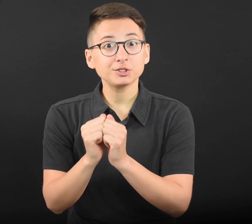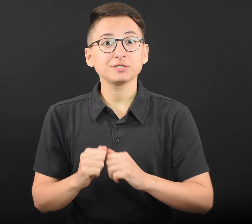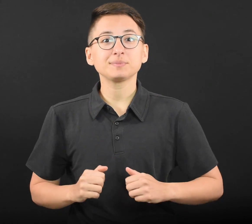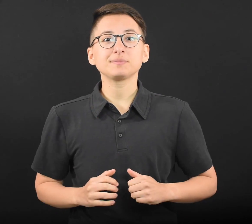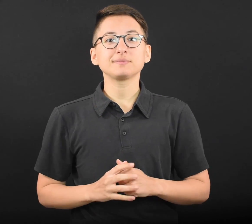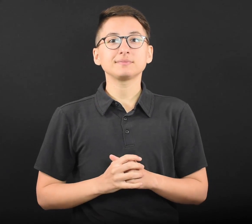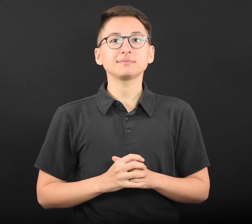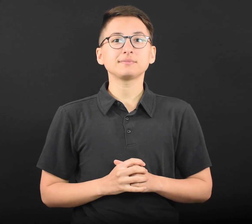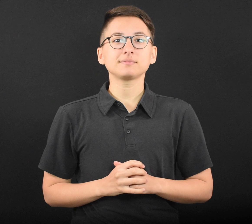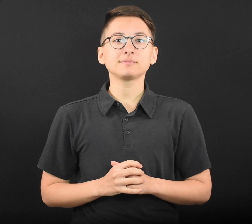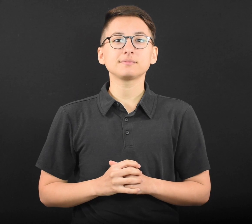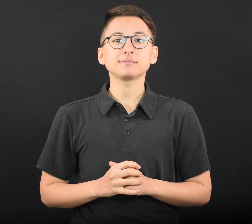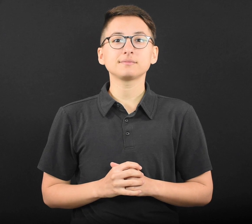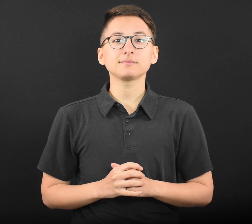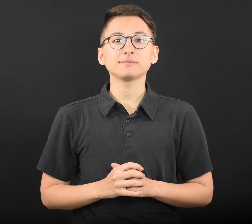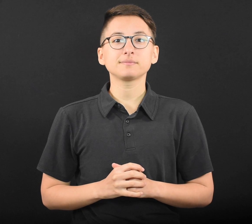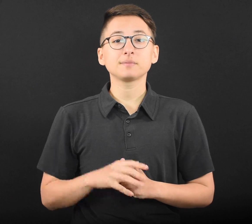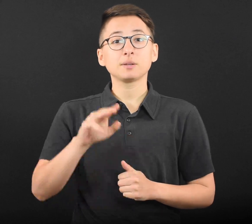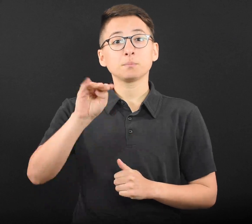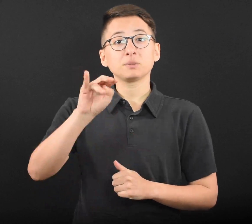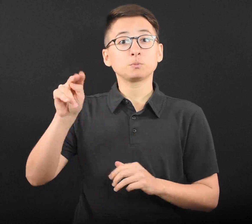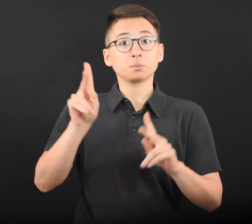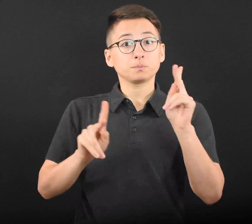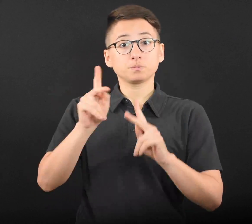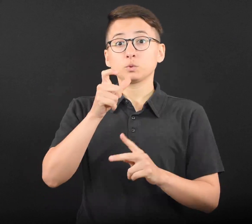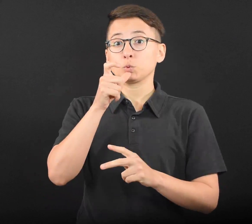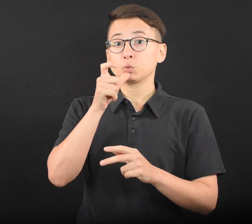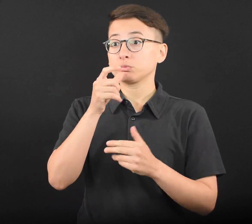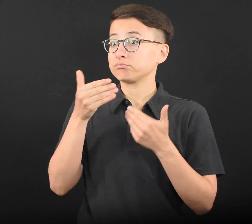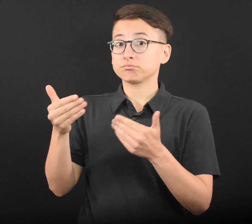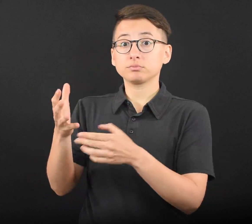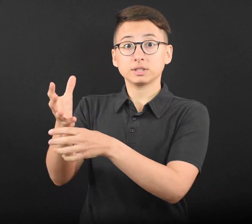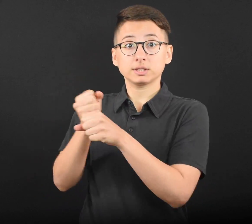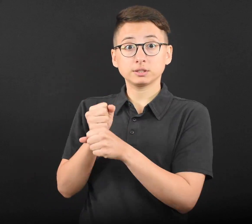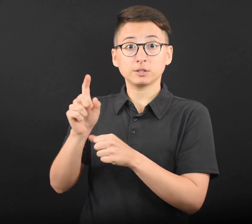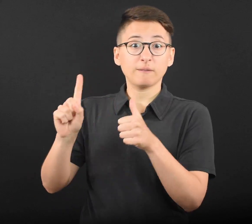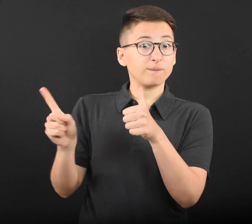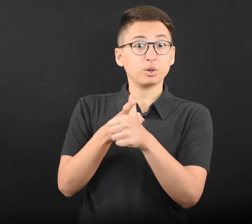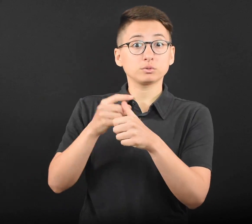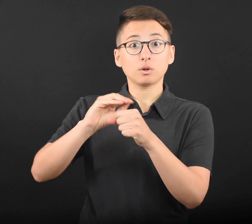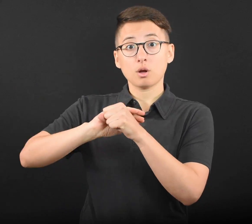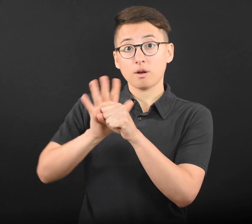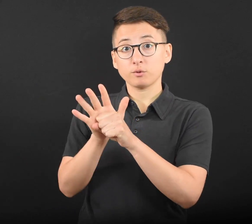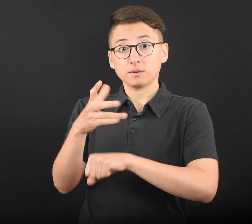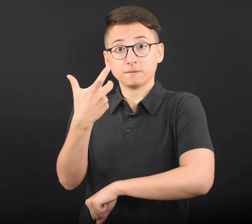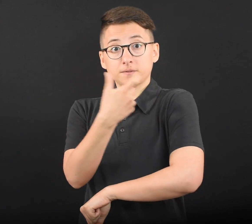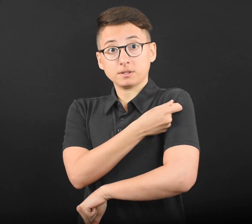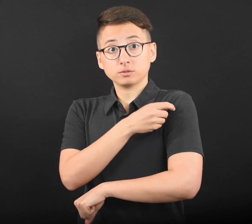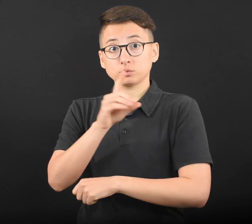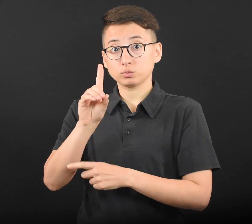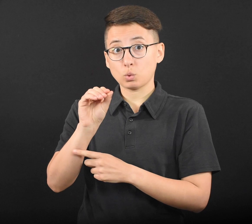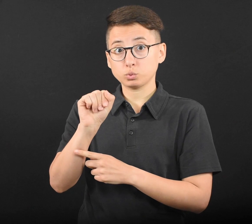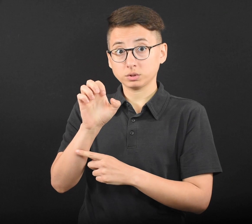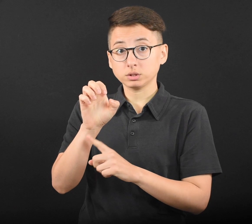Minnesotans who get their first COVID-19 vaccine dose May 27 through June 30